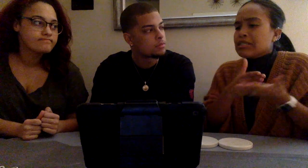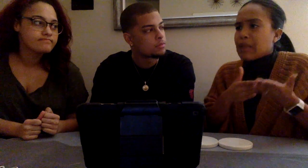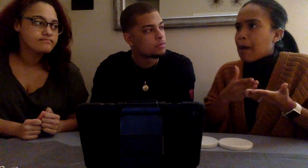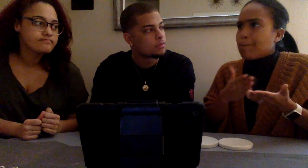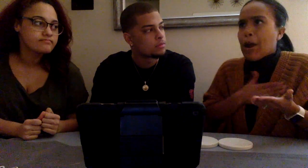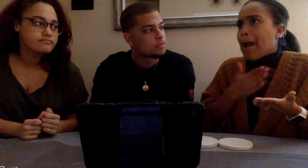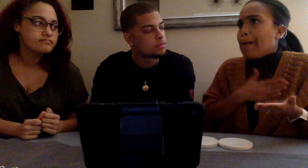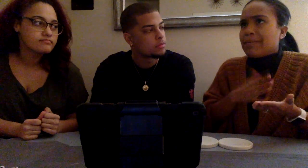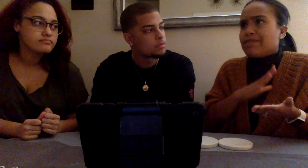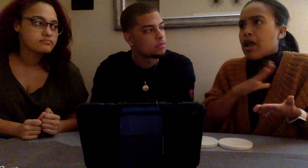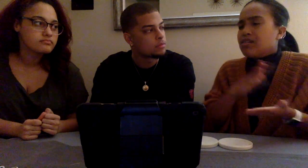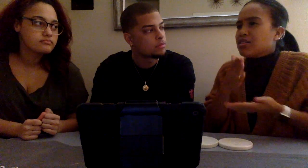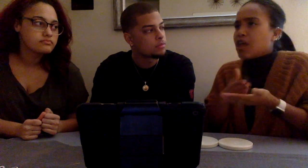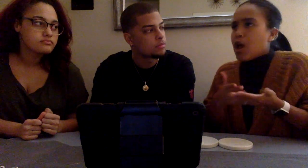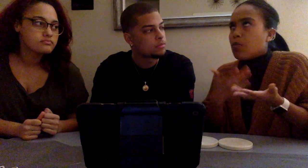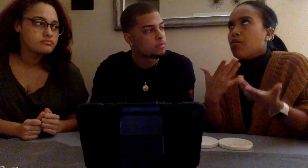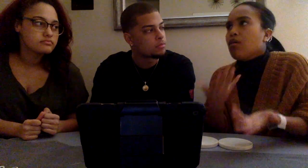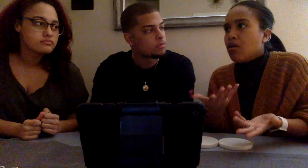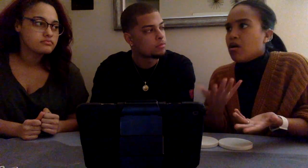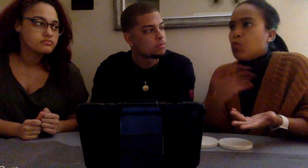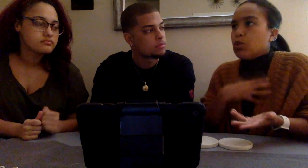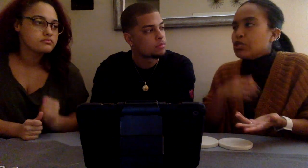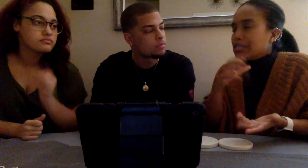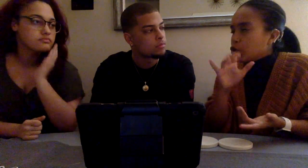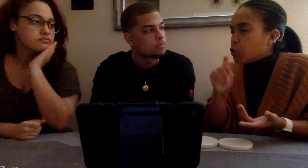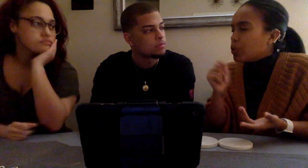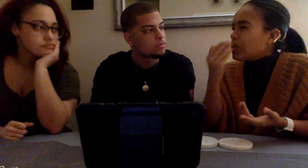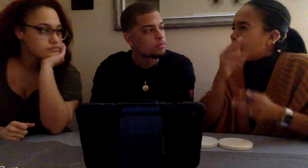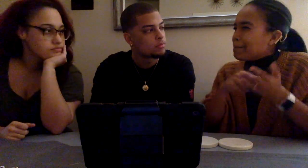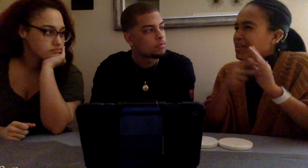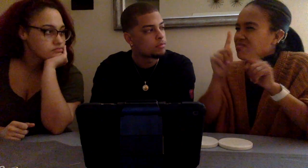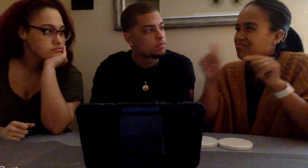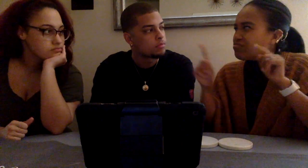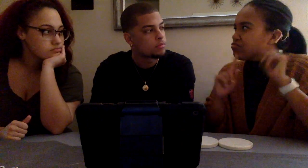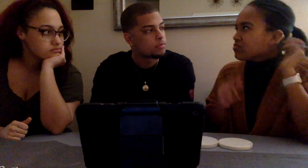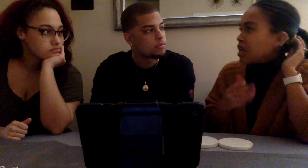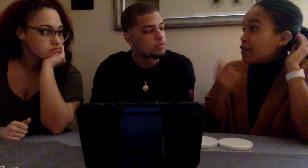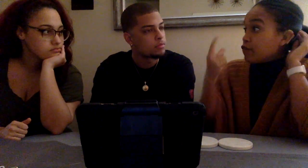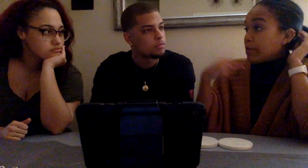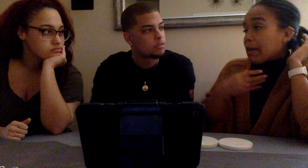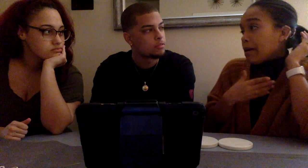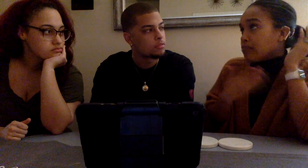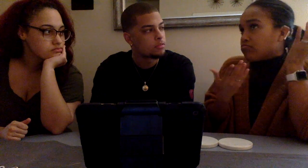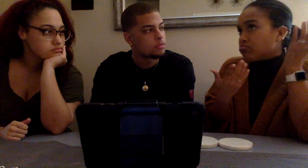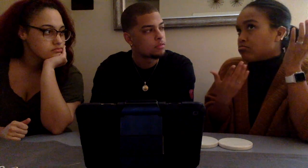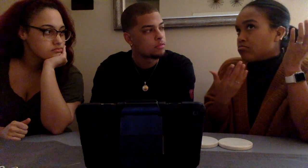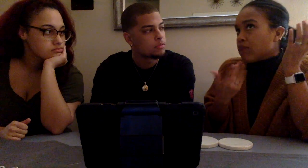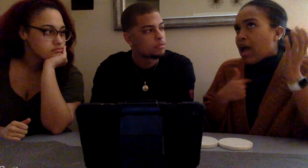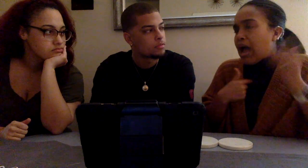I am sure that some are fine with that and some are not, for wishing that the parents didn't decide that. You know what I mean? Everyone is different. For myself....